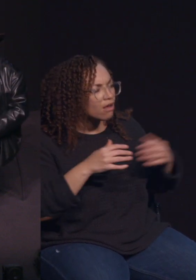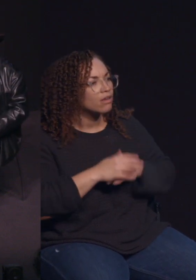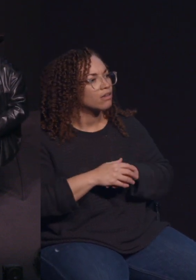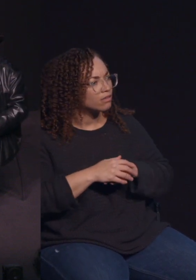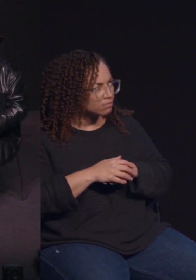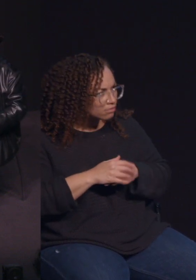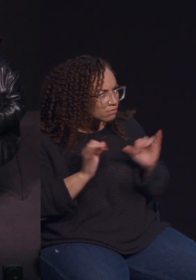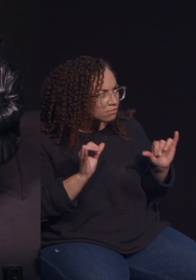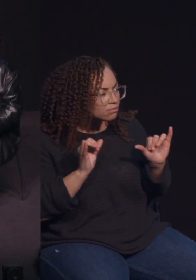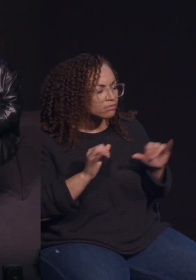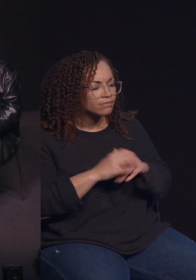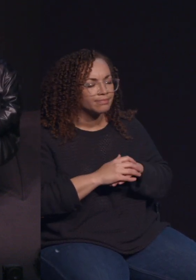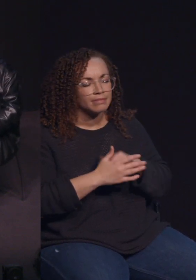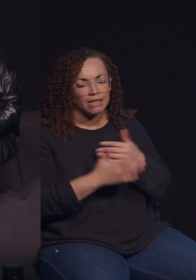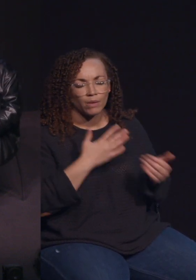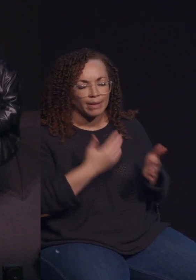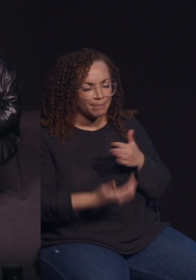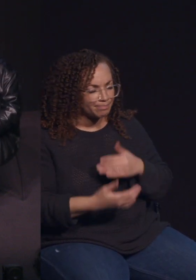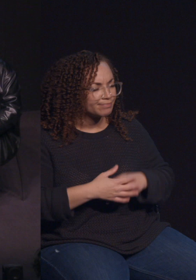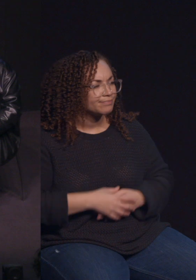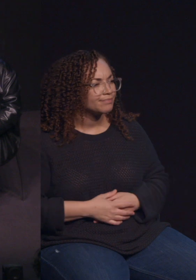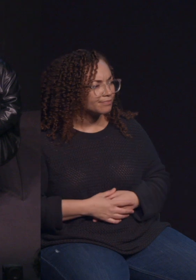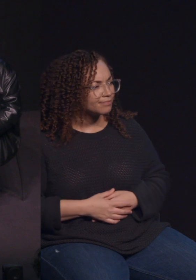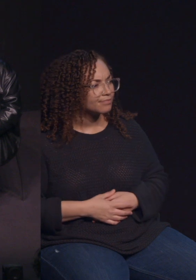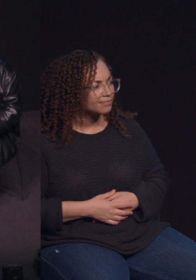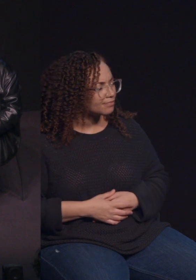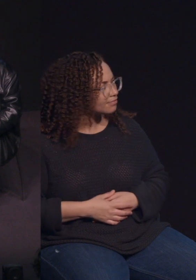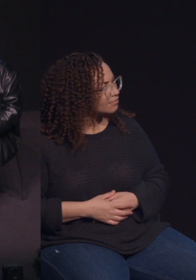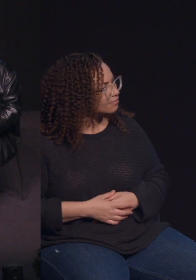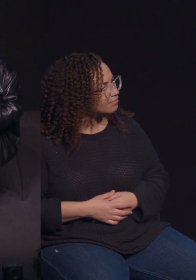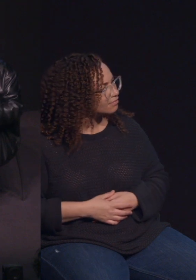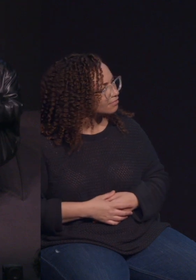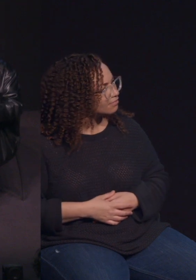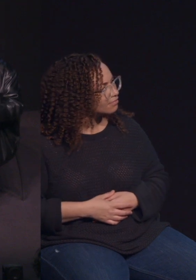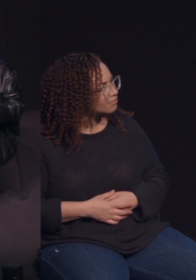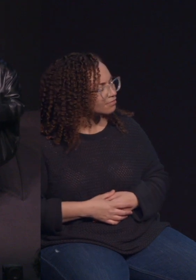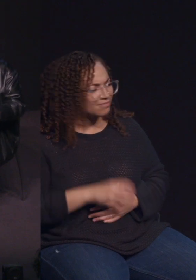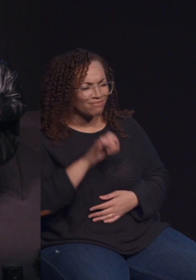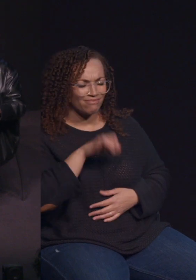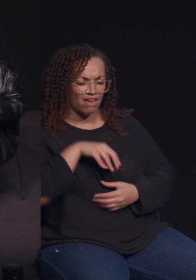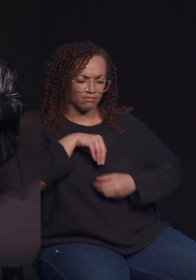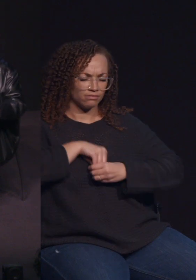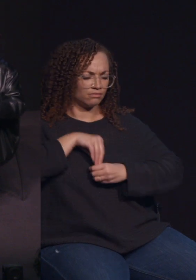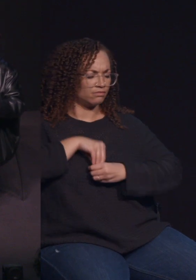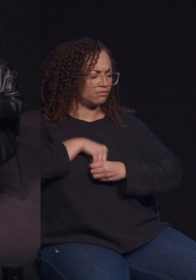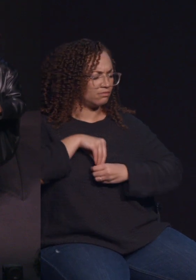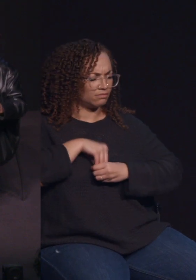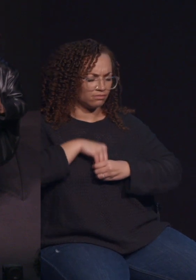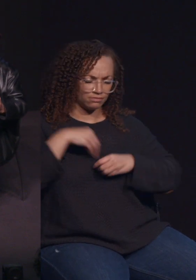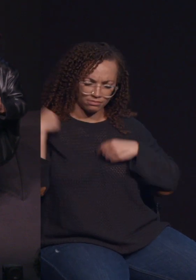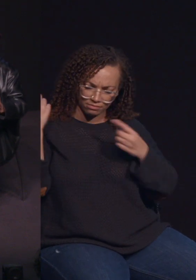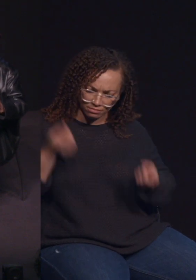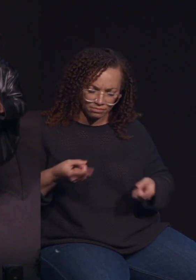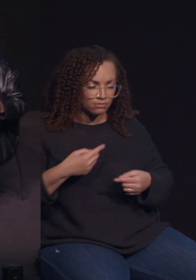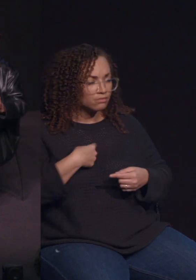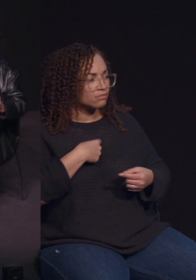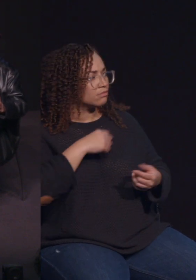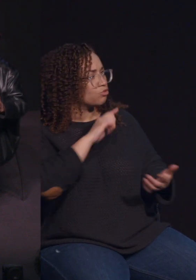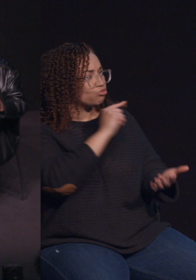But anyway, it didn't end there, 'cause I went there, went through college, got my degree, got out of military, got married,